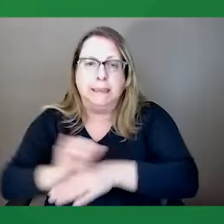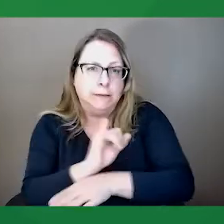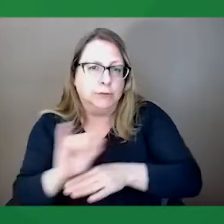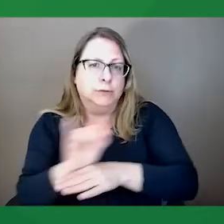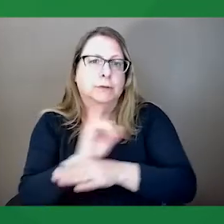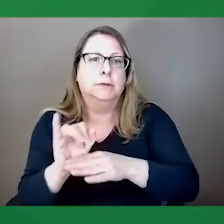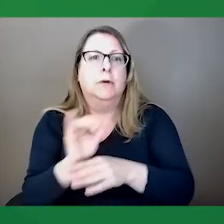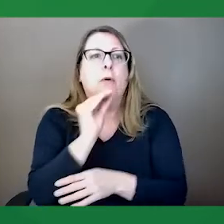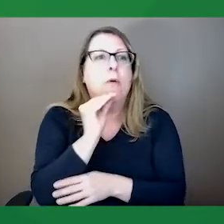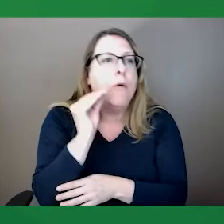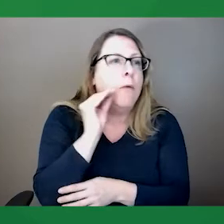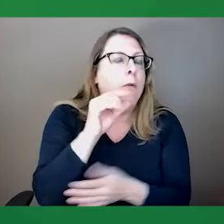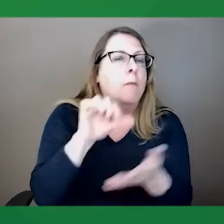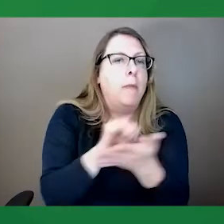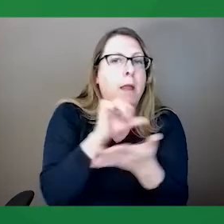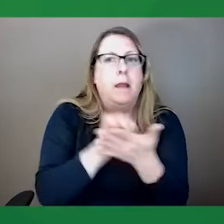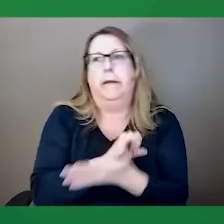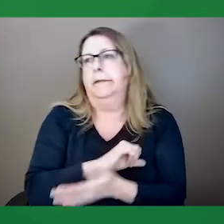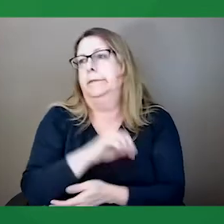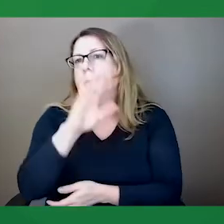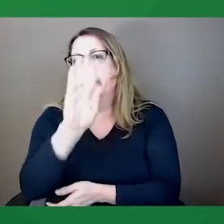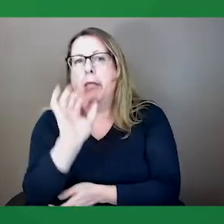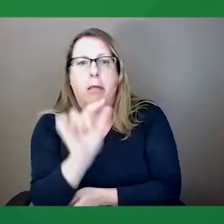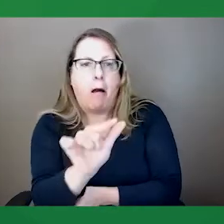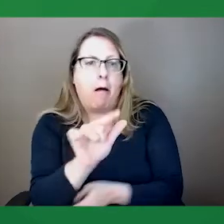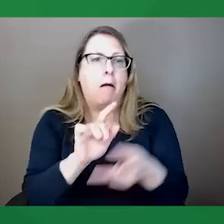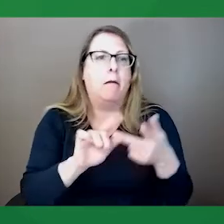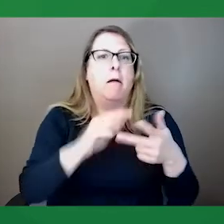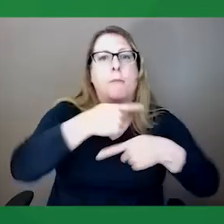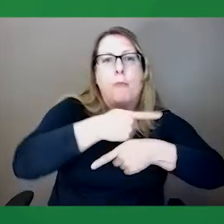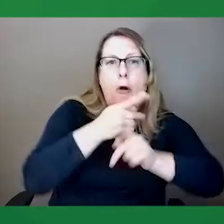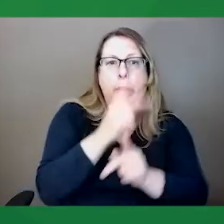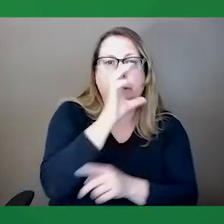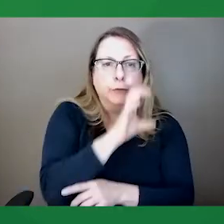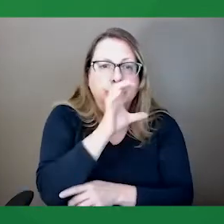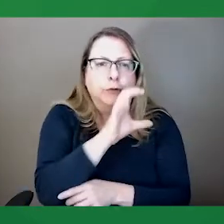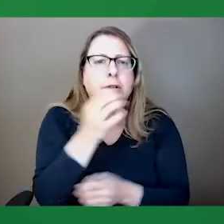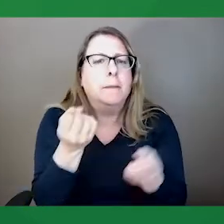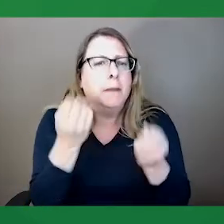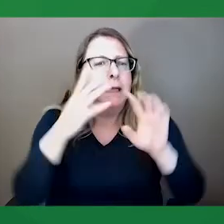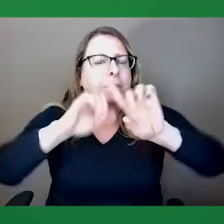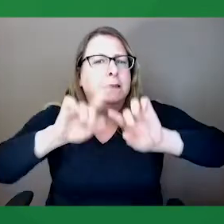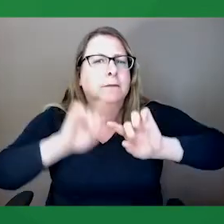home pages, blogs profile pages, product search, product page,